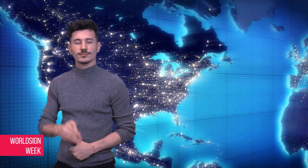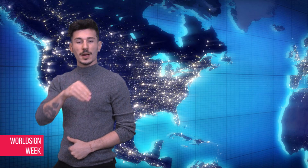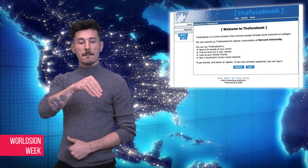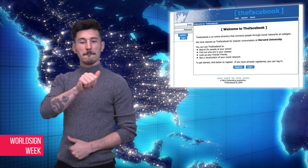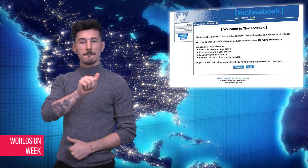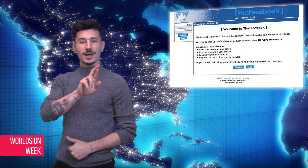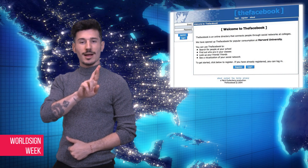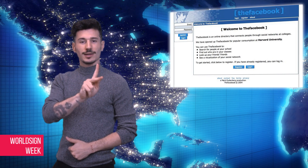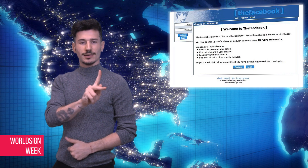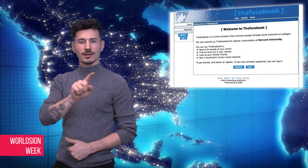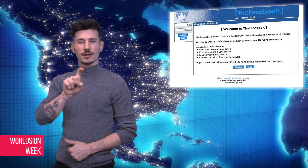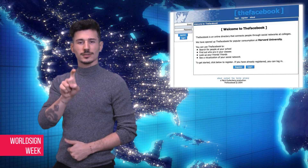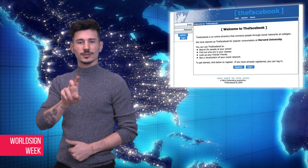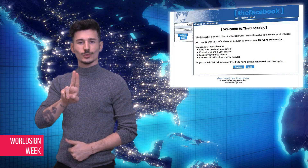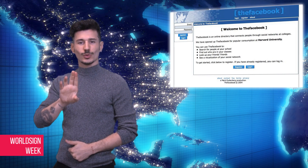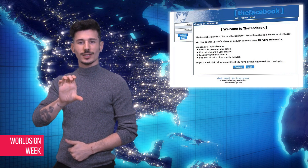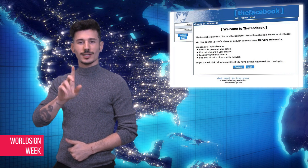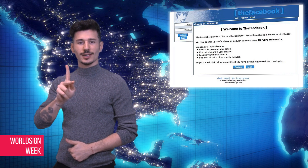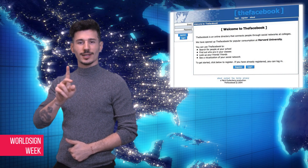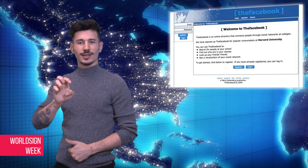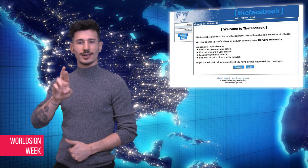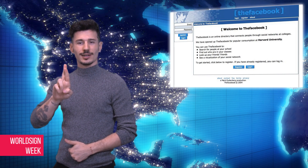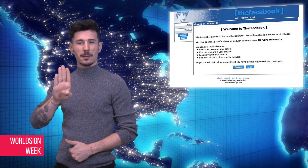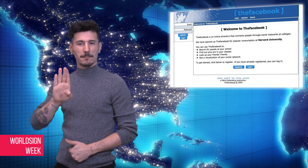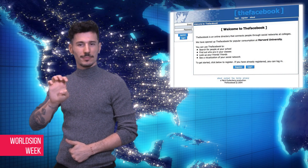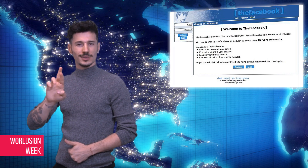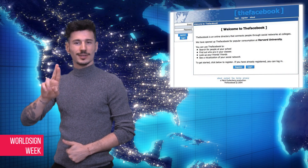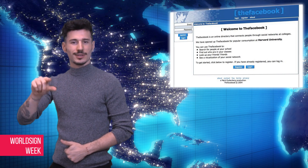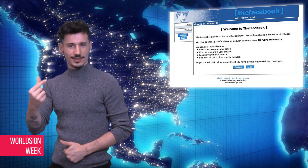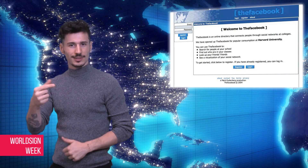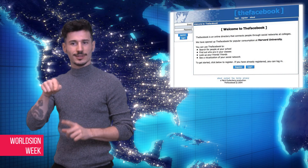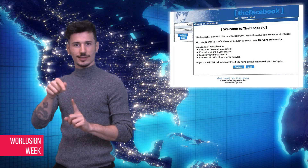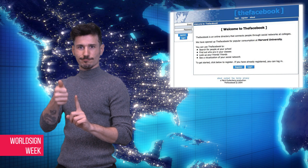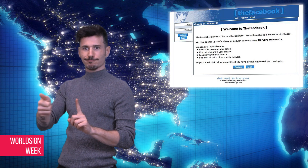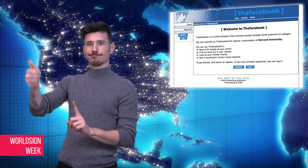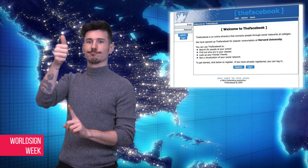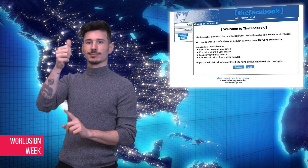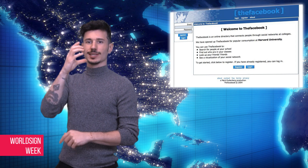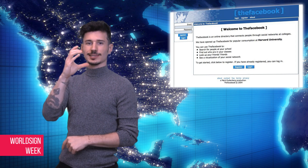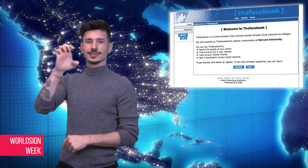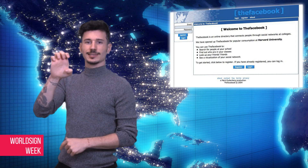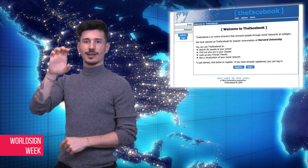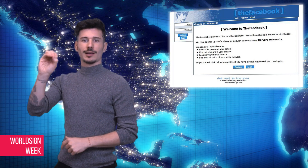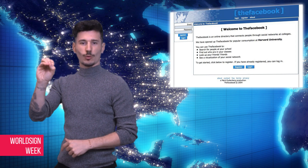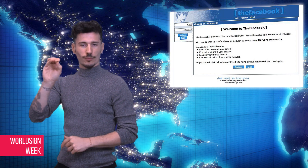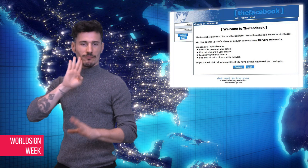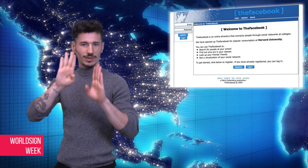Mark Zuckerberg, CEO of Facebook founded Facebook